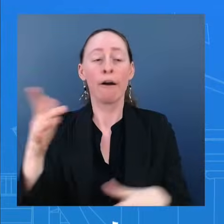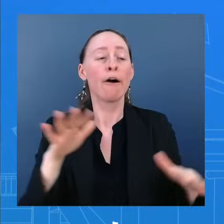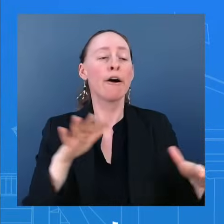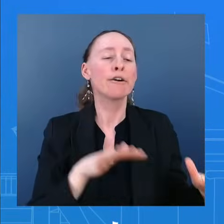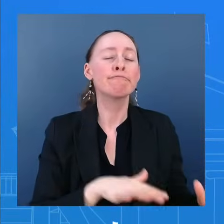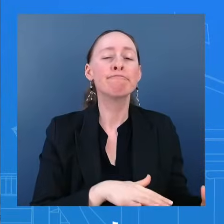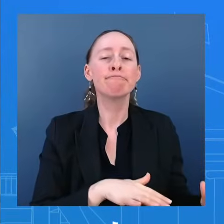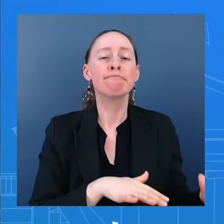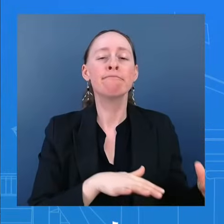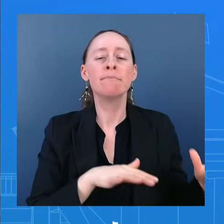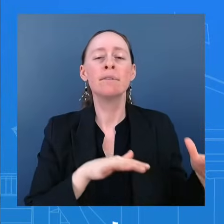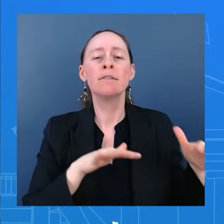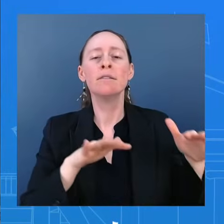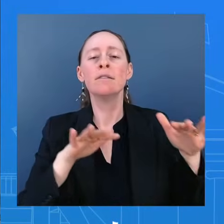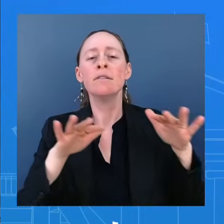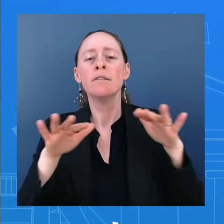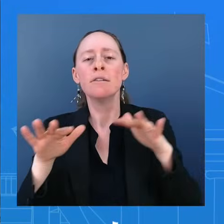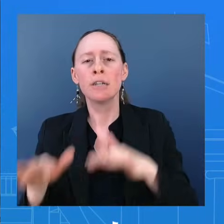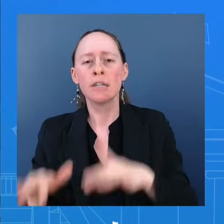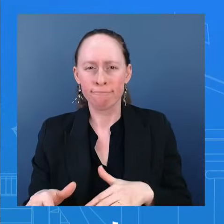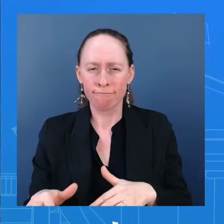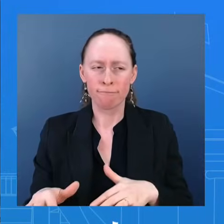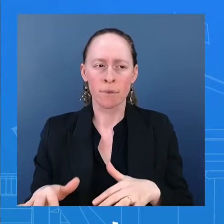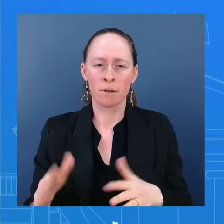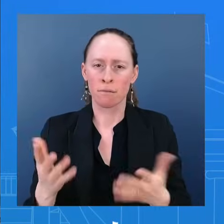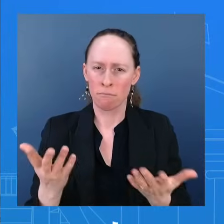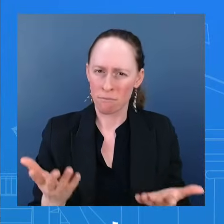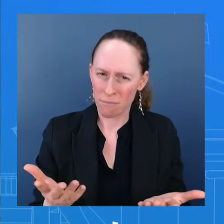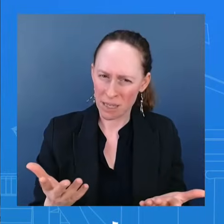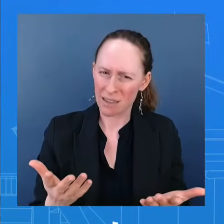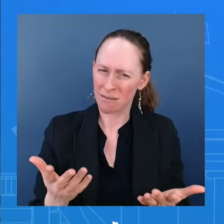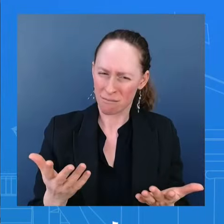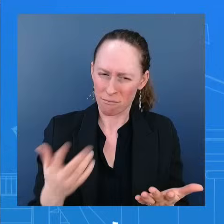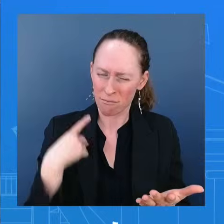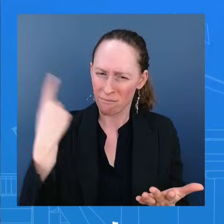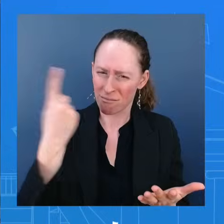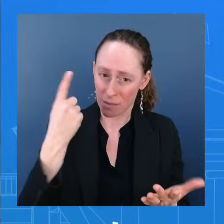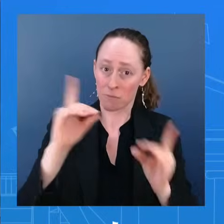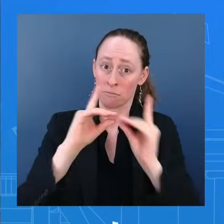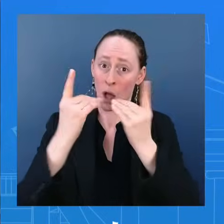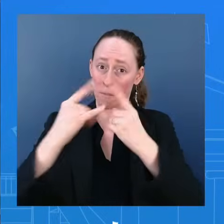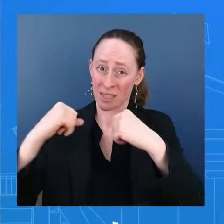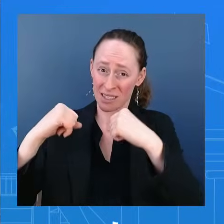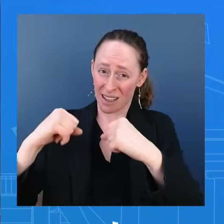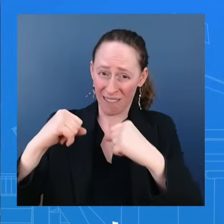issued any guidance to NORTHCOM or military installations to act on these systems